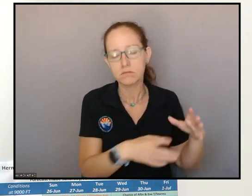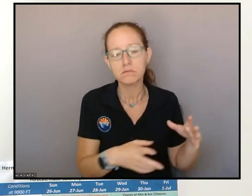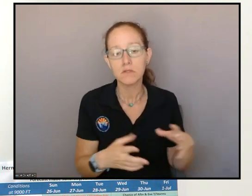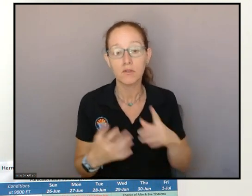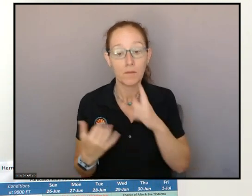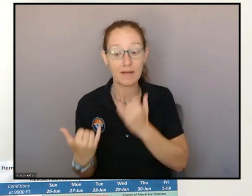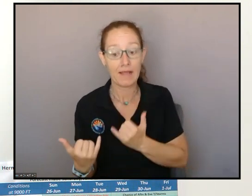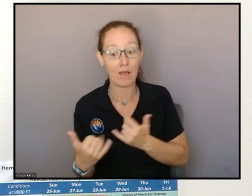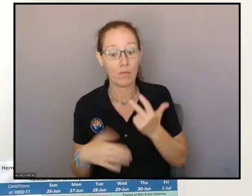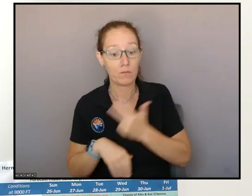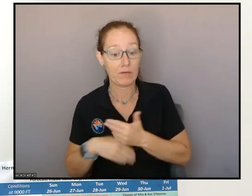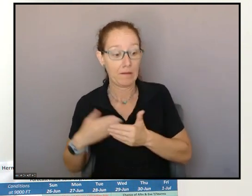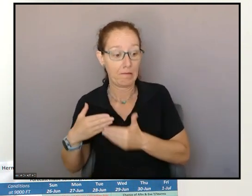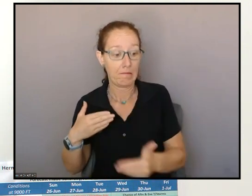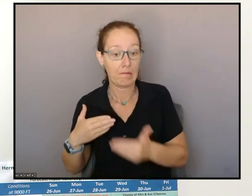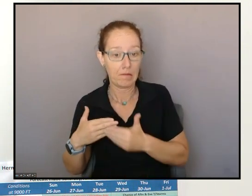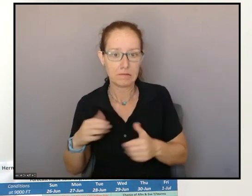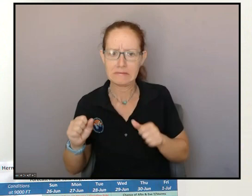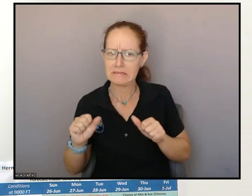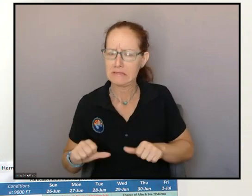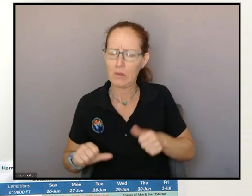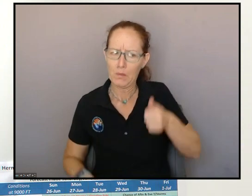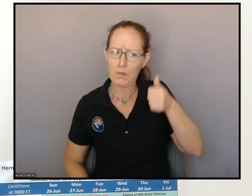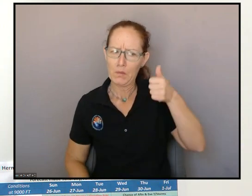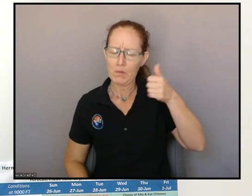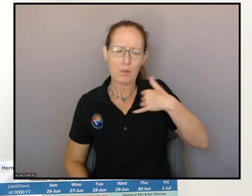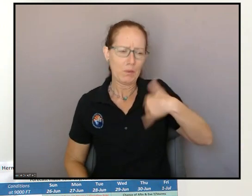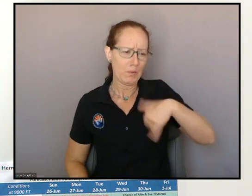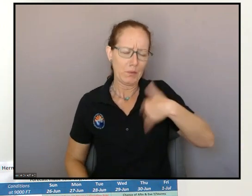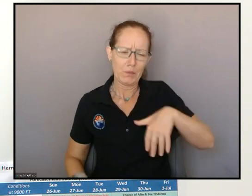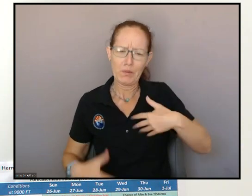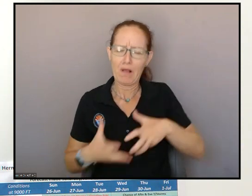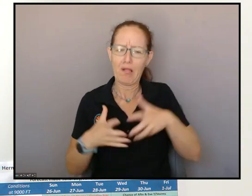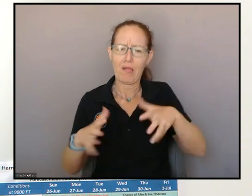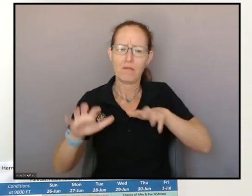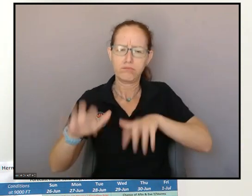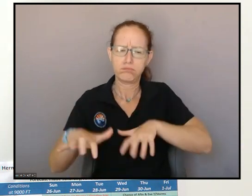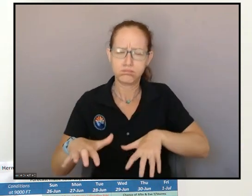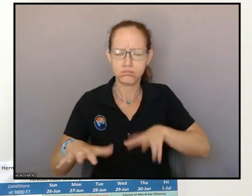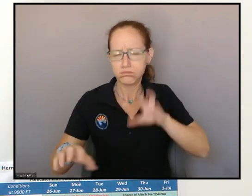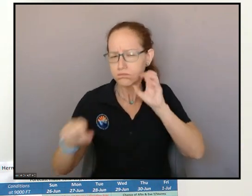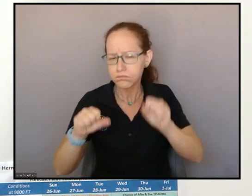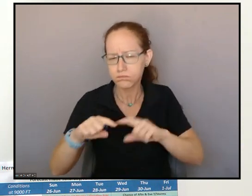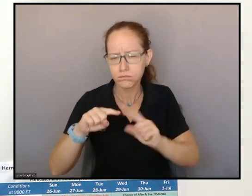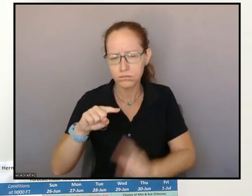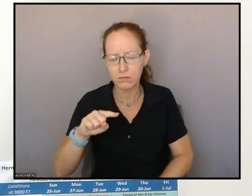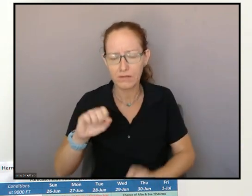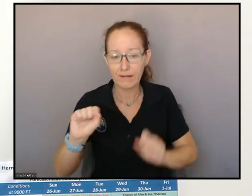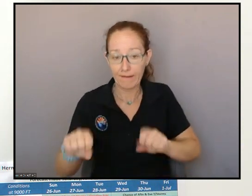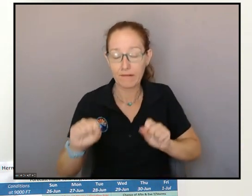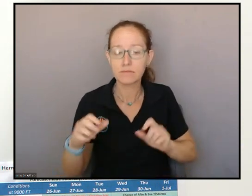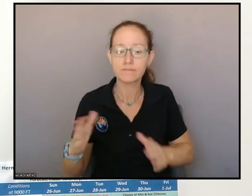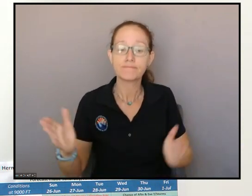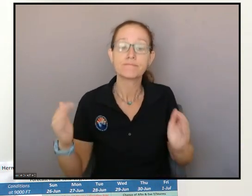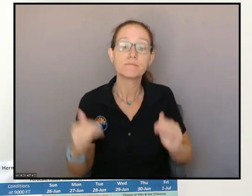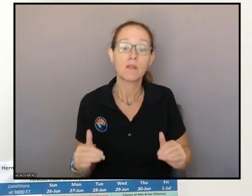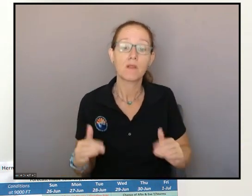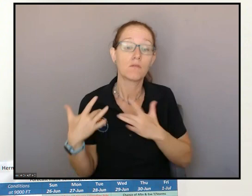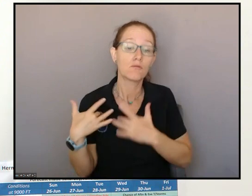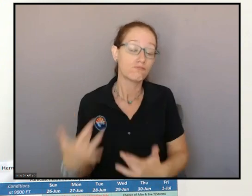probability of seeing heavier rain and thunderstorms. Next slide. Just showing you the trend. Showing you relative